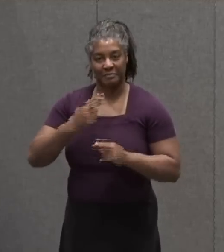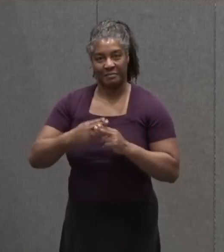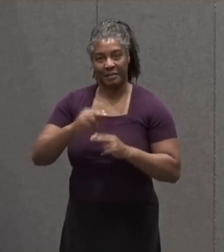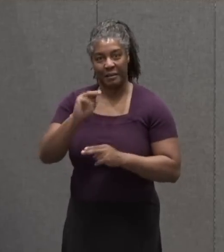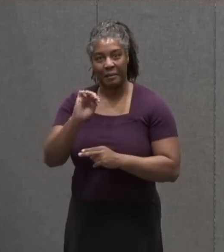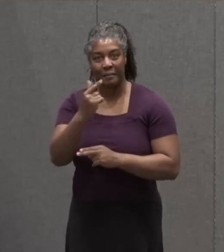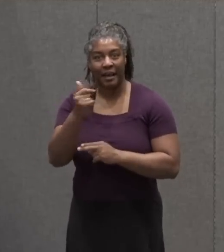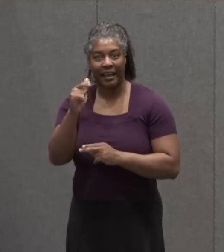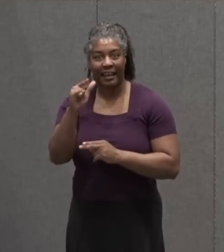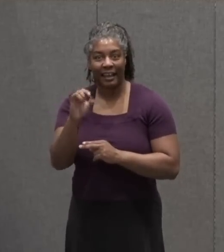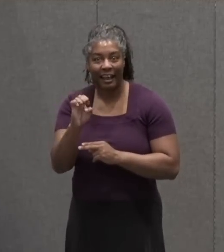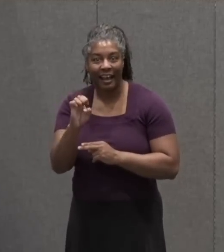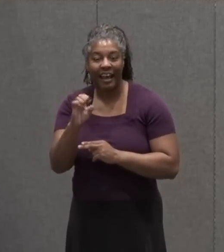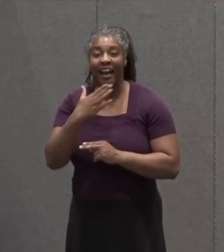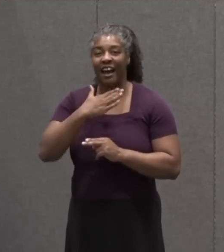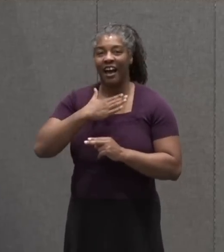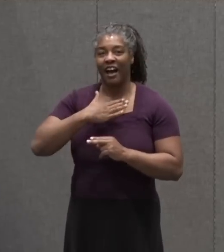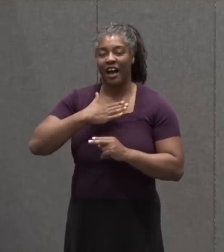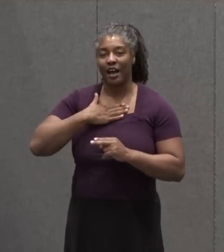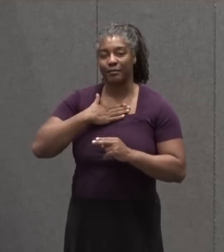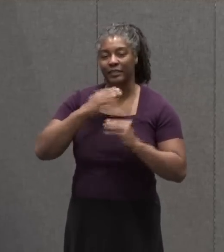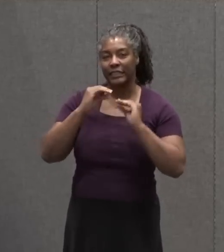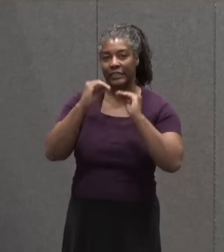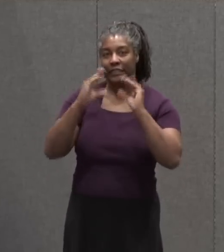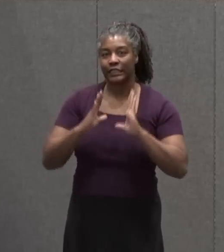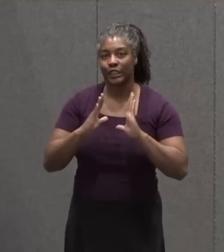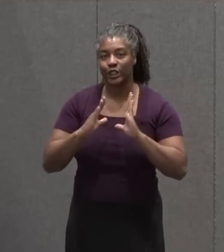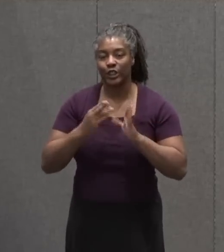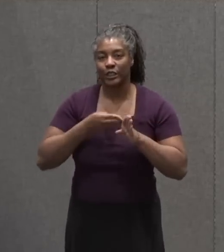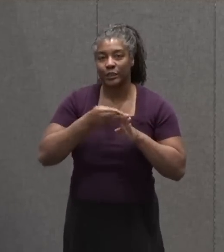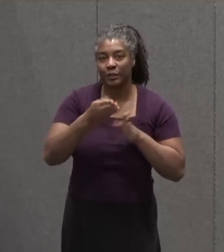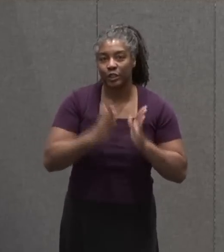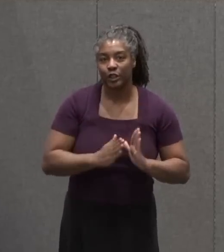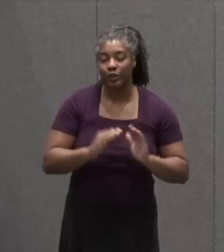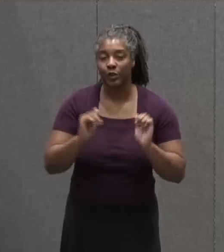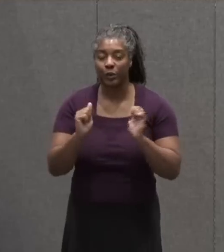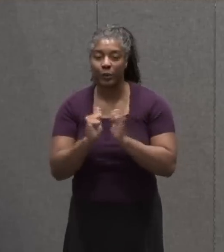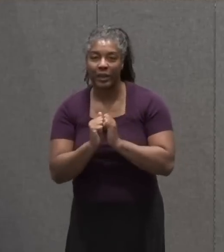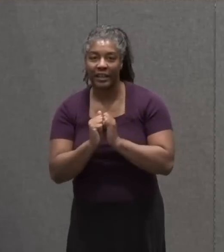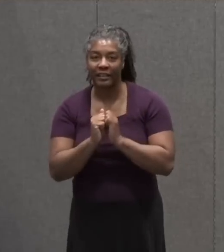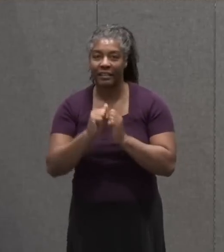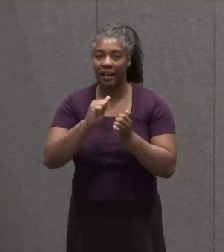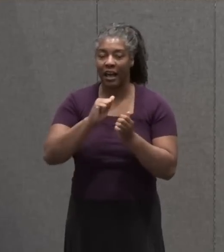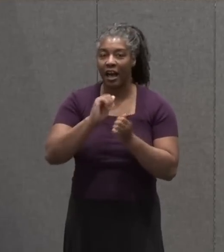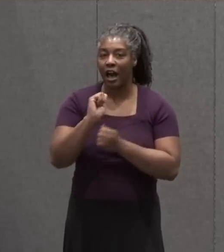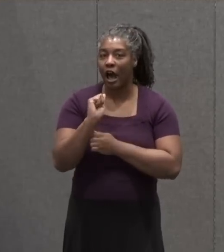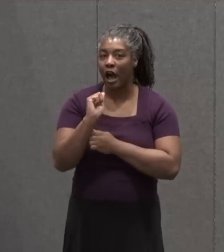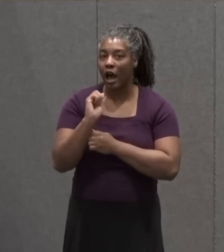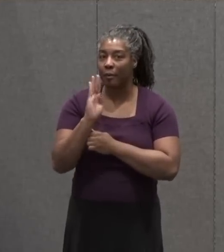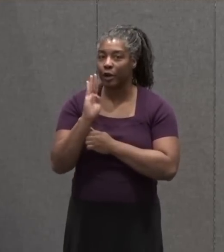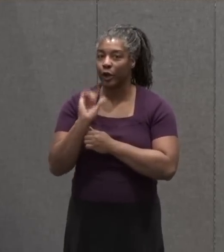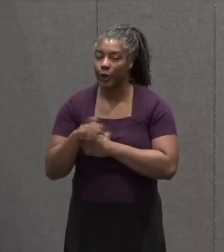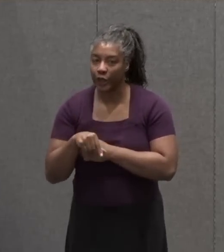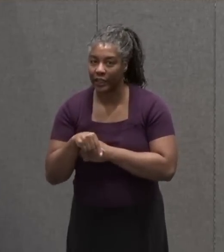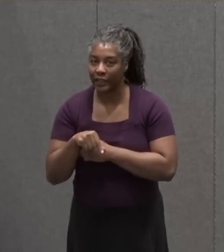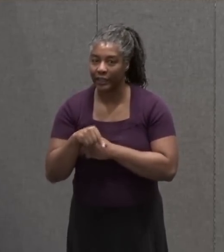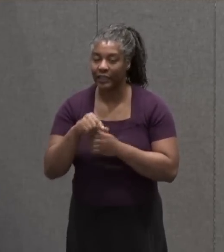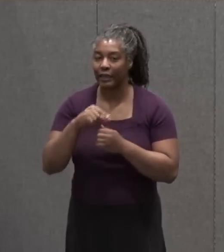with Albuquerque public schools. I'm here again today to practice more letters and words with you.